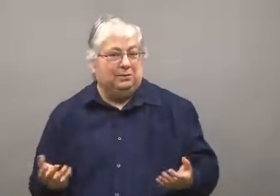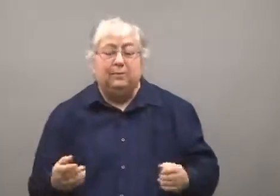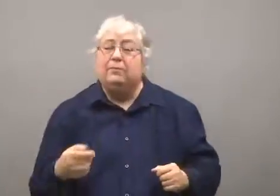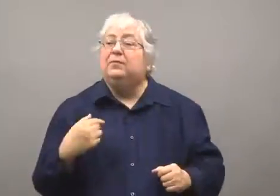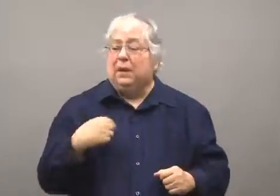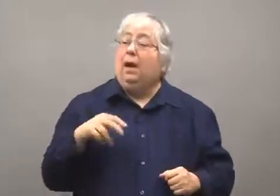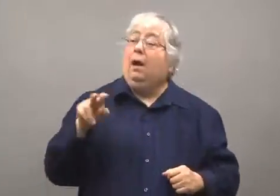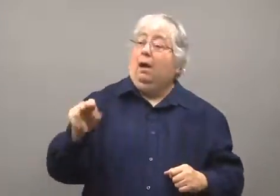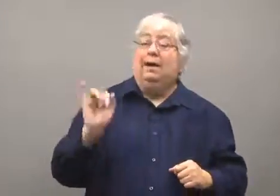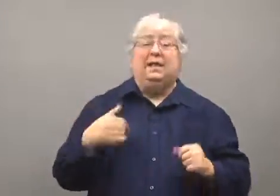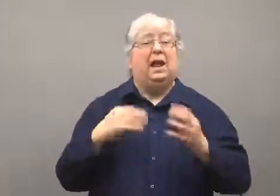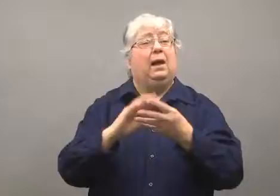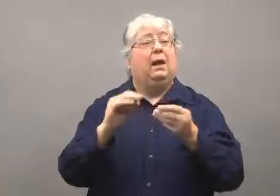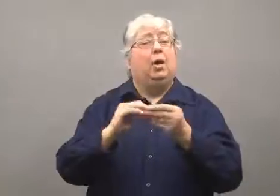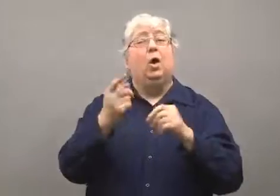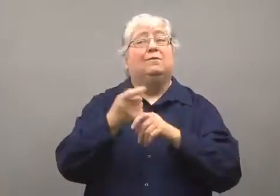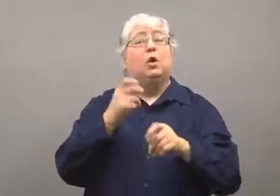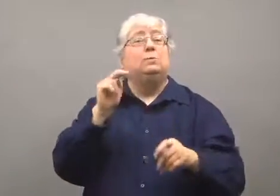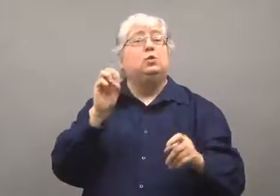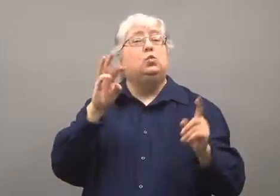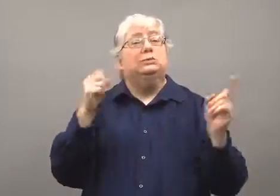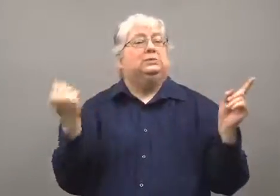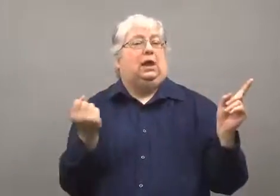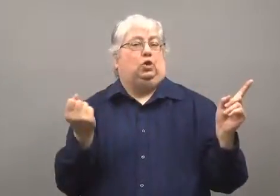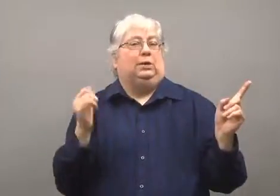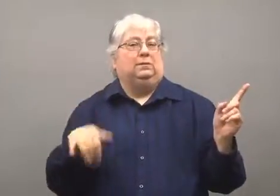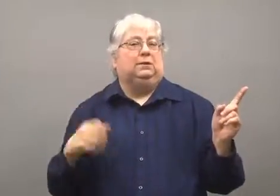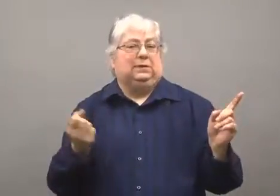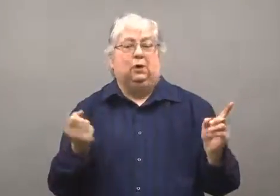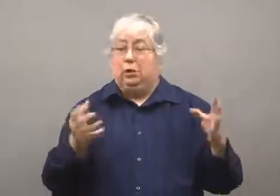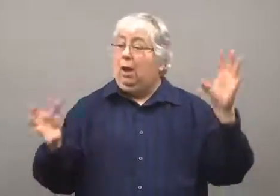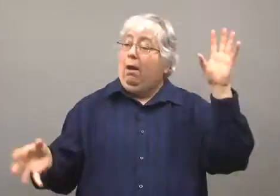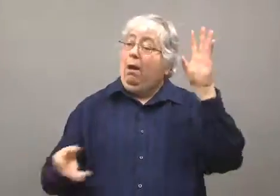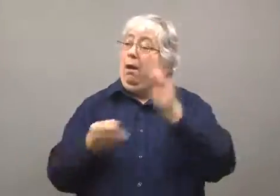This information is from the news as of Saturday.